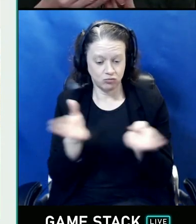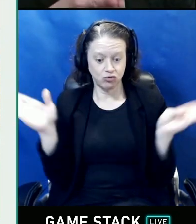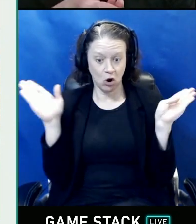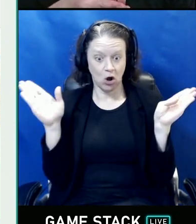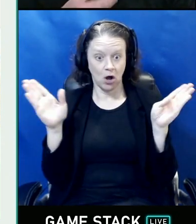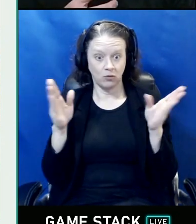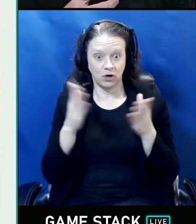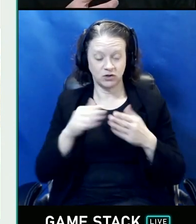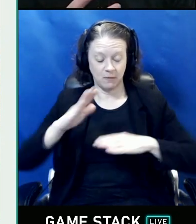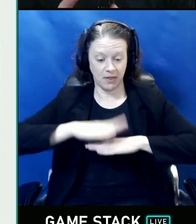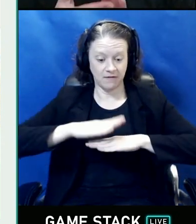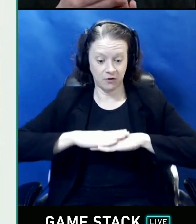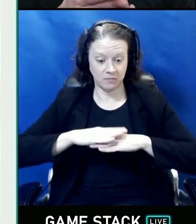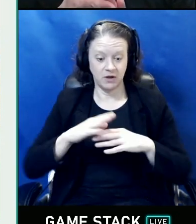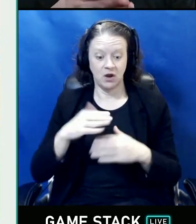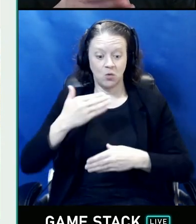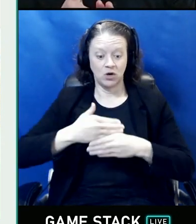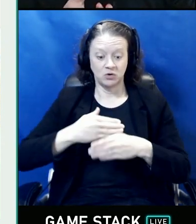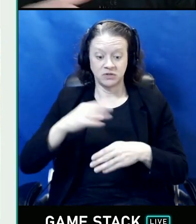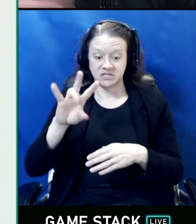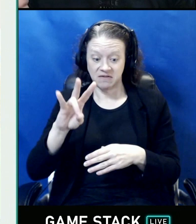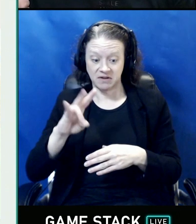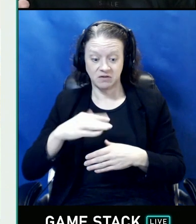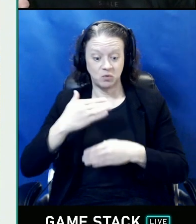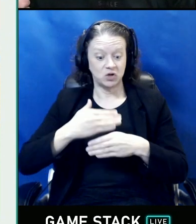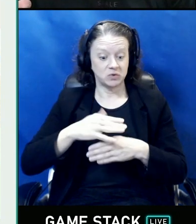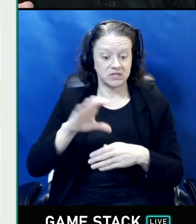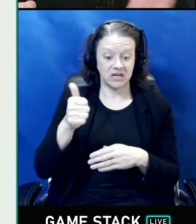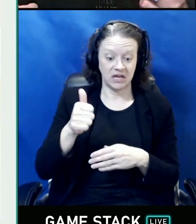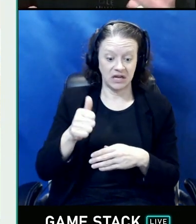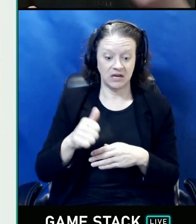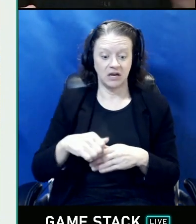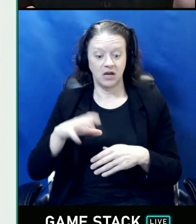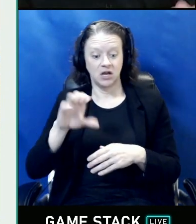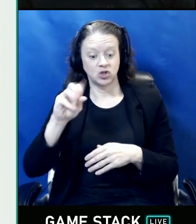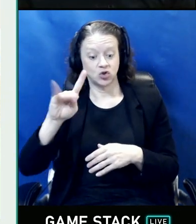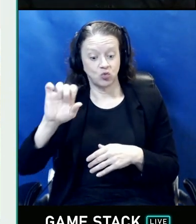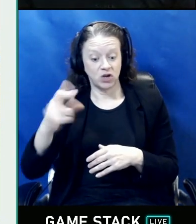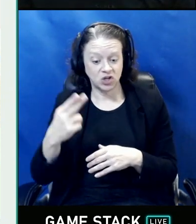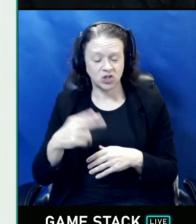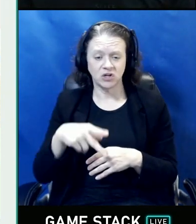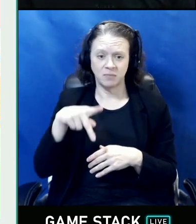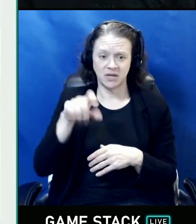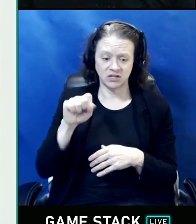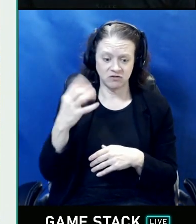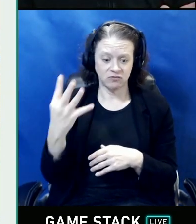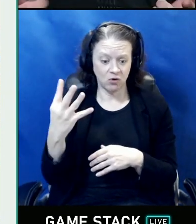the Nintendo Switch, the PlayStation 4, Xbox One, PC and Xbox Game Pass.